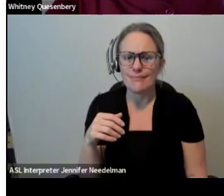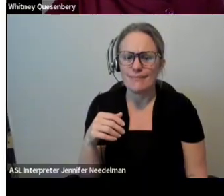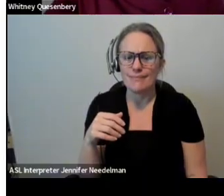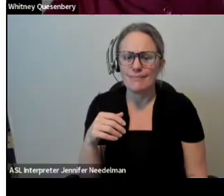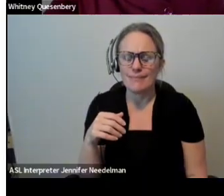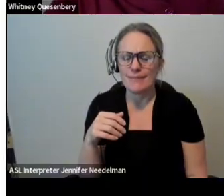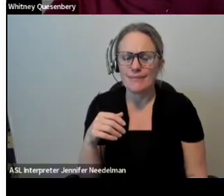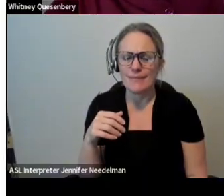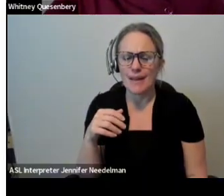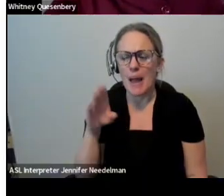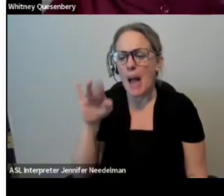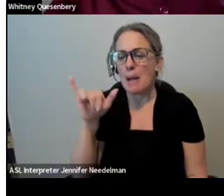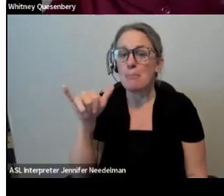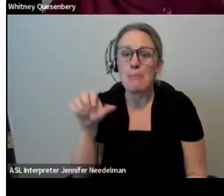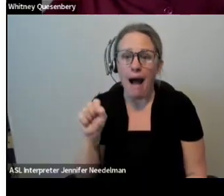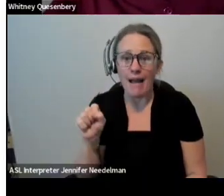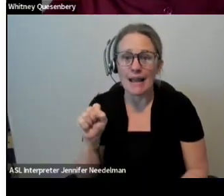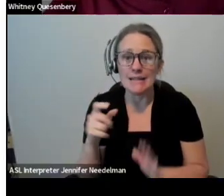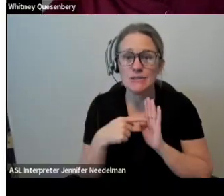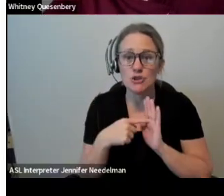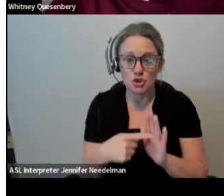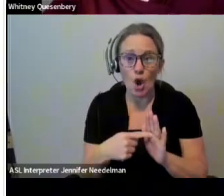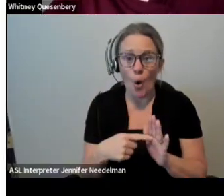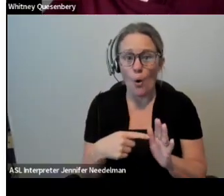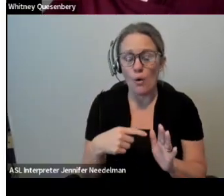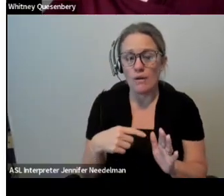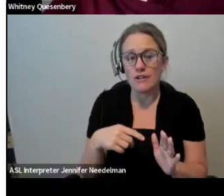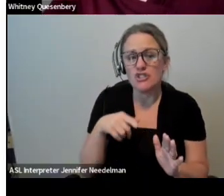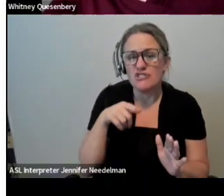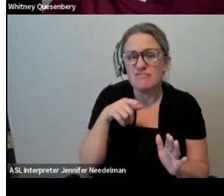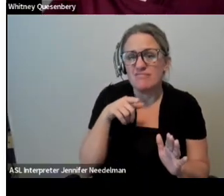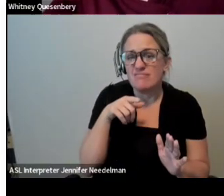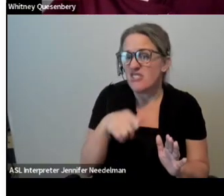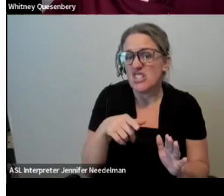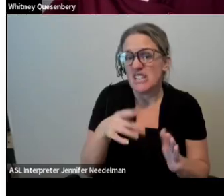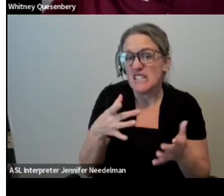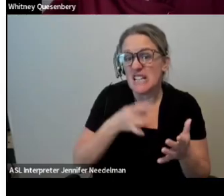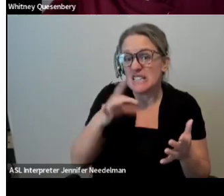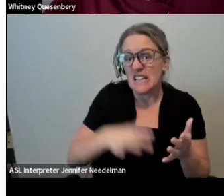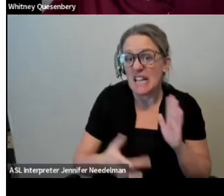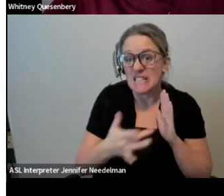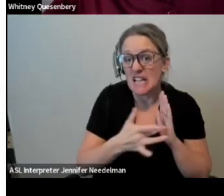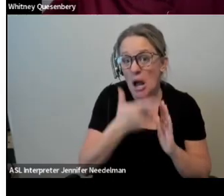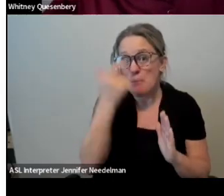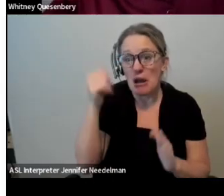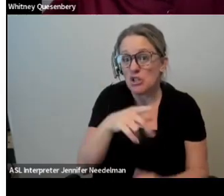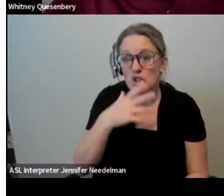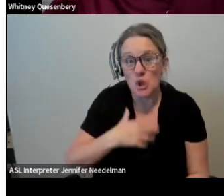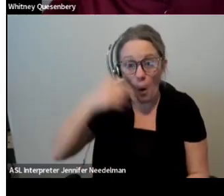But you know, it was, this was done 15 years ago and I'm getting older,